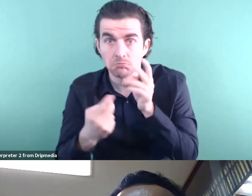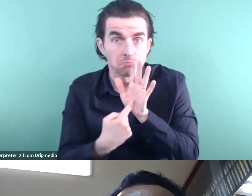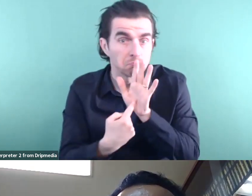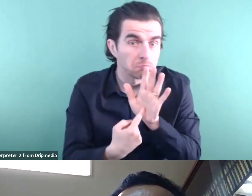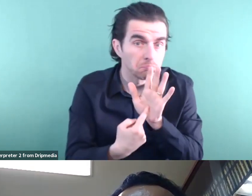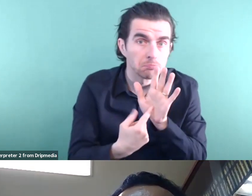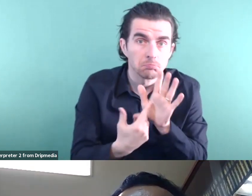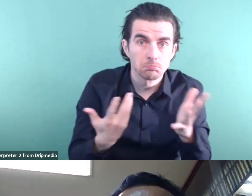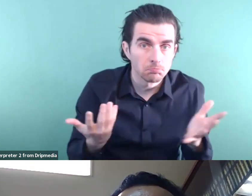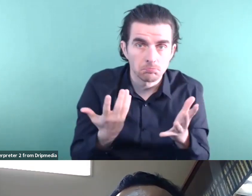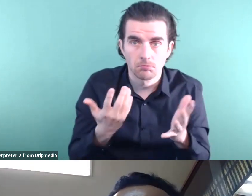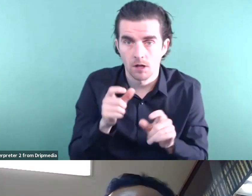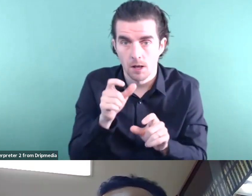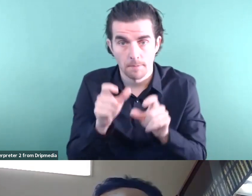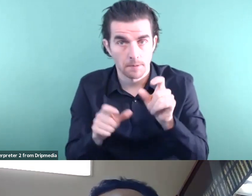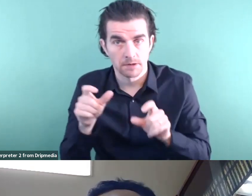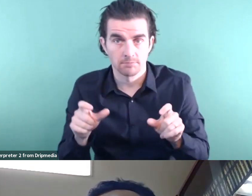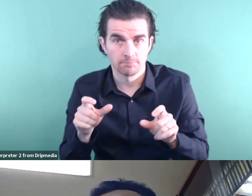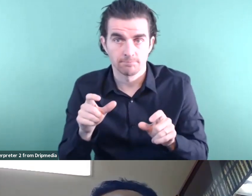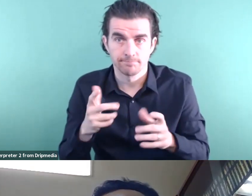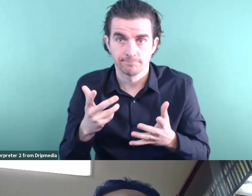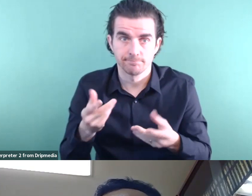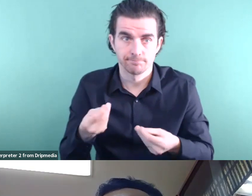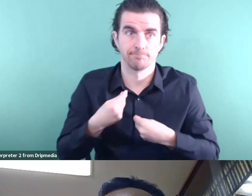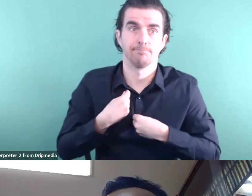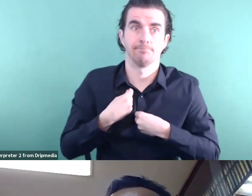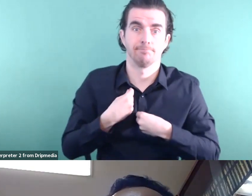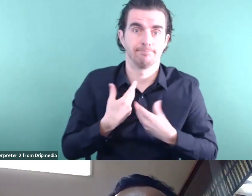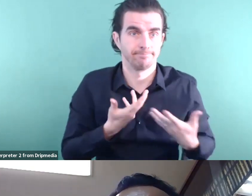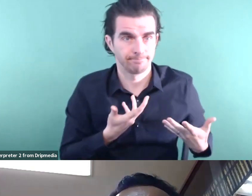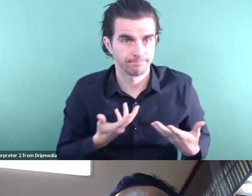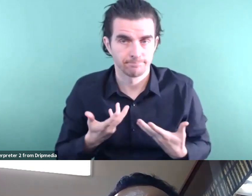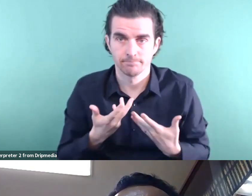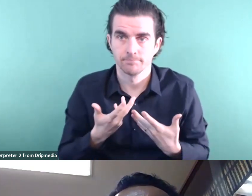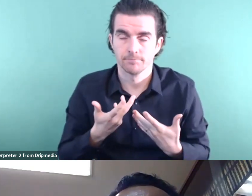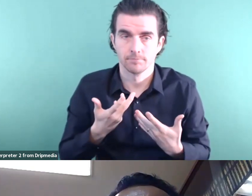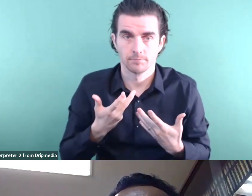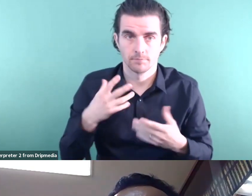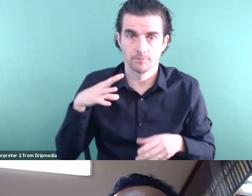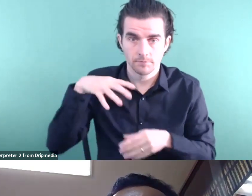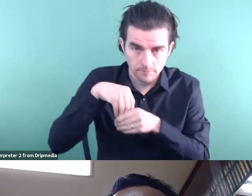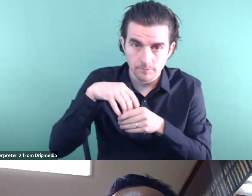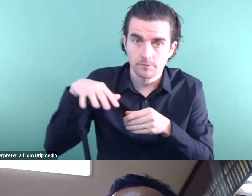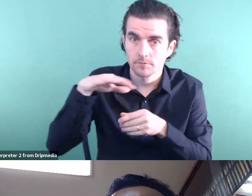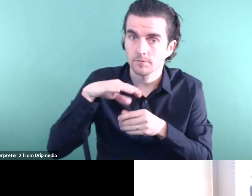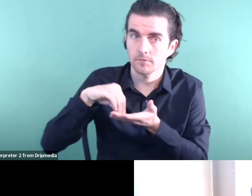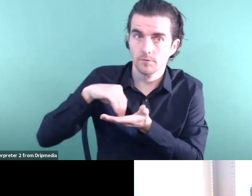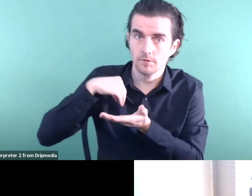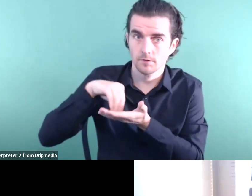question is from Reuben. Thank you very Felicity, actually I saw that Josh was just coming,